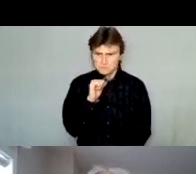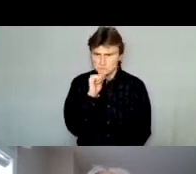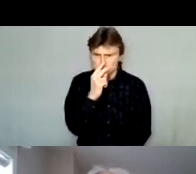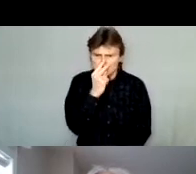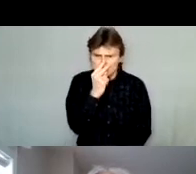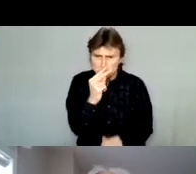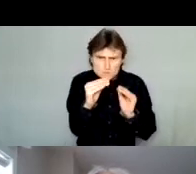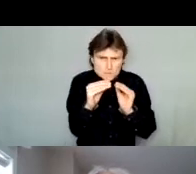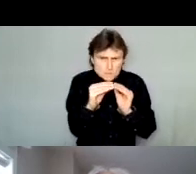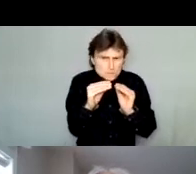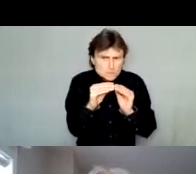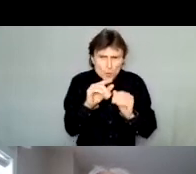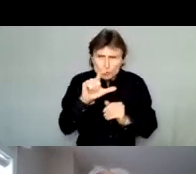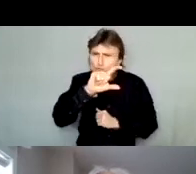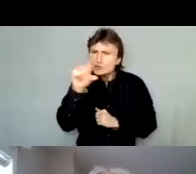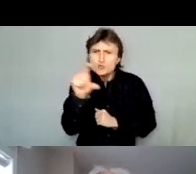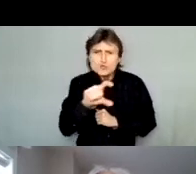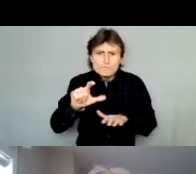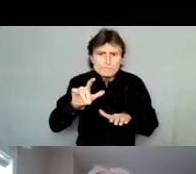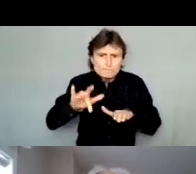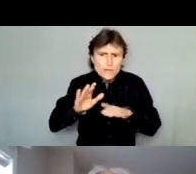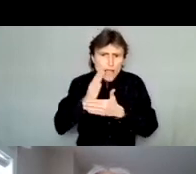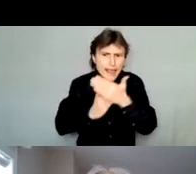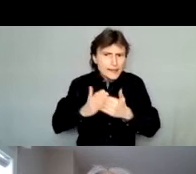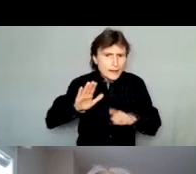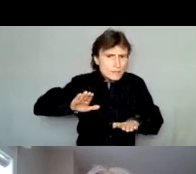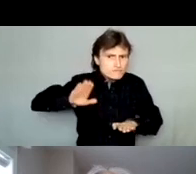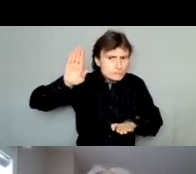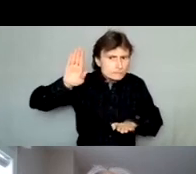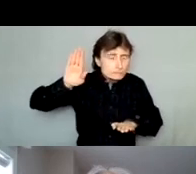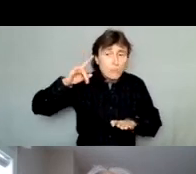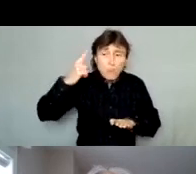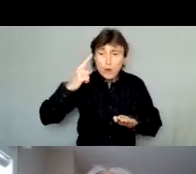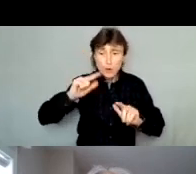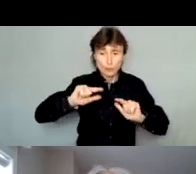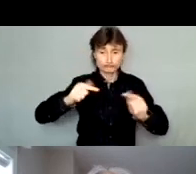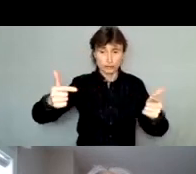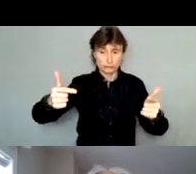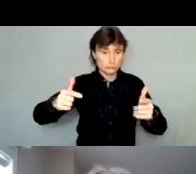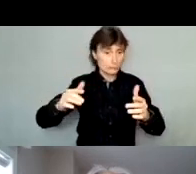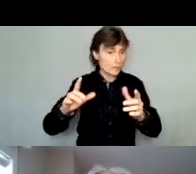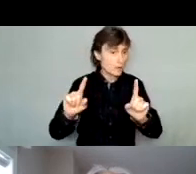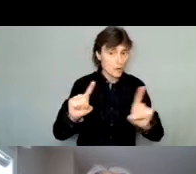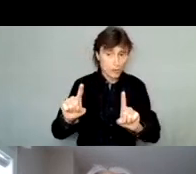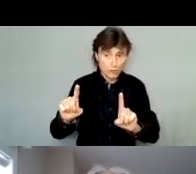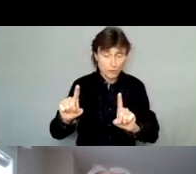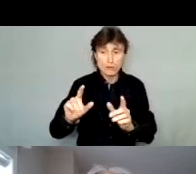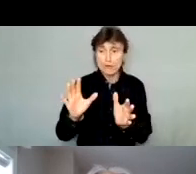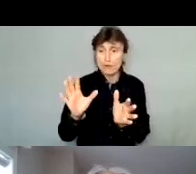Does anybody else have any other questions, comments?